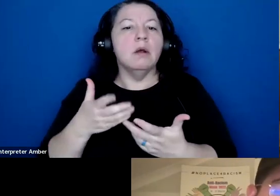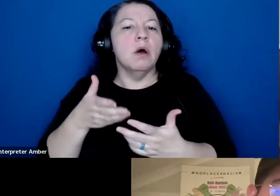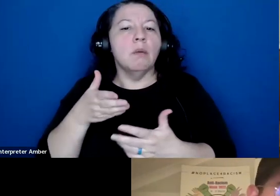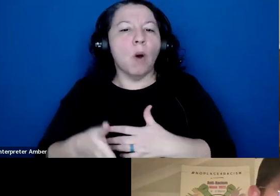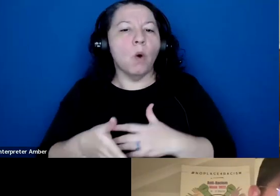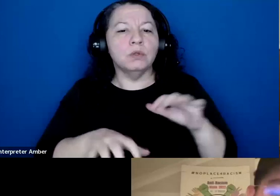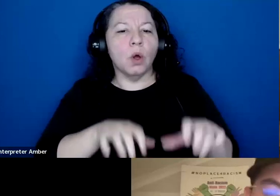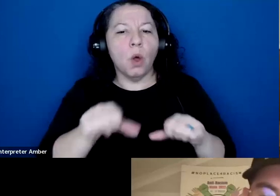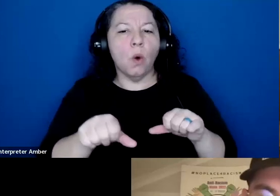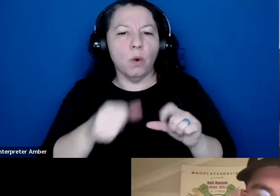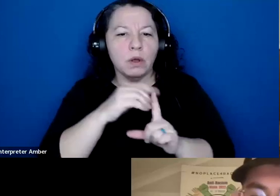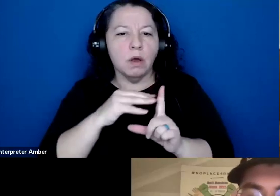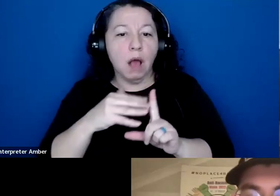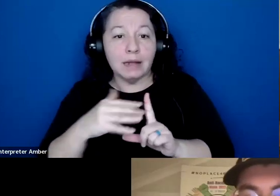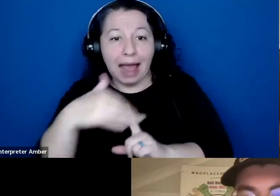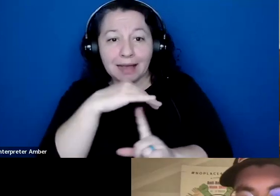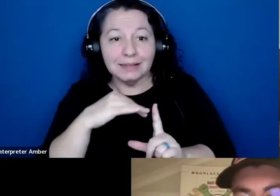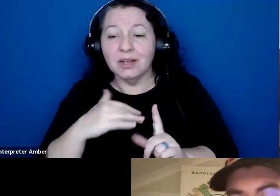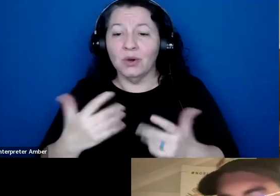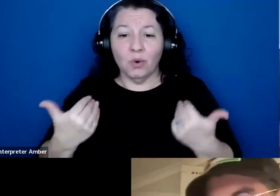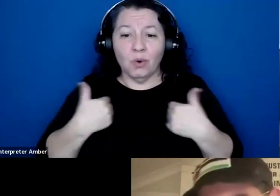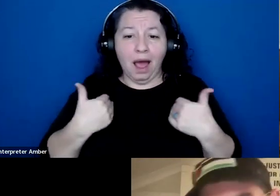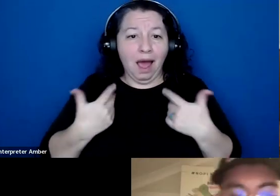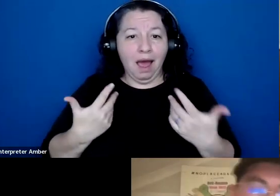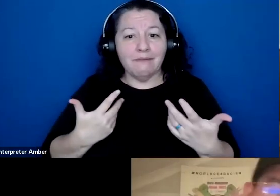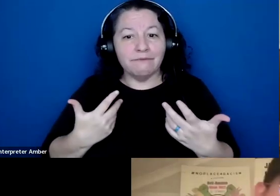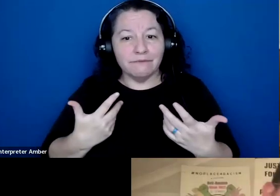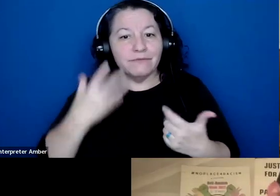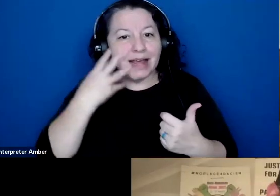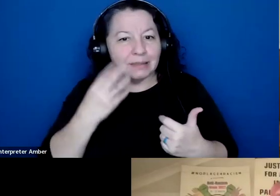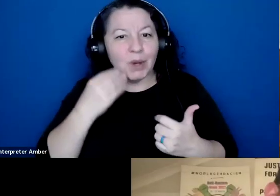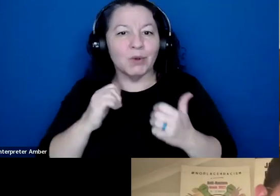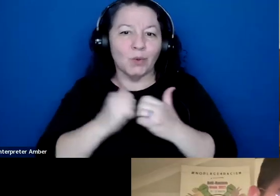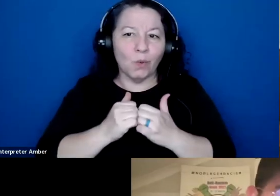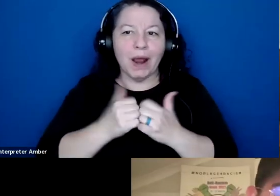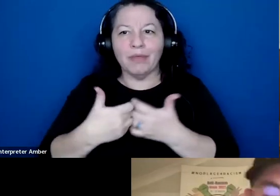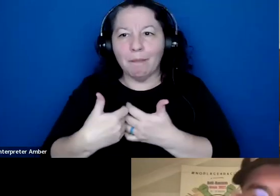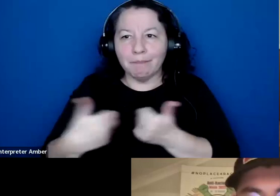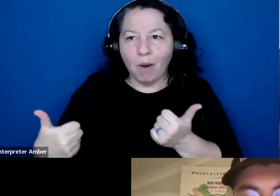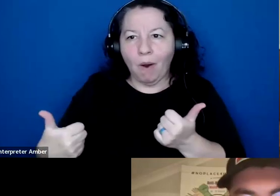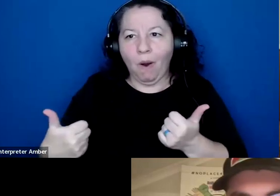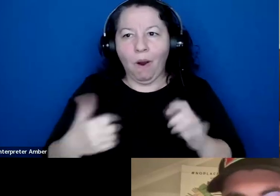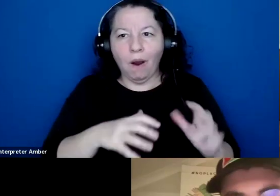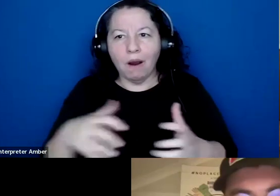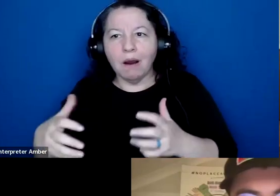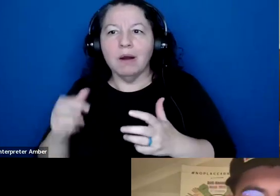who have an experience with apartheid or with settler colonialism or with dispossession